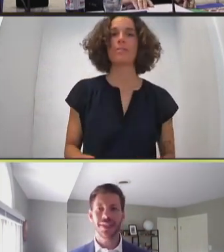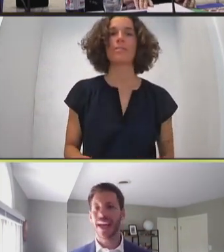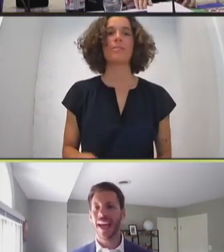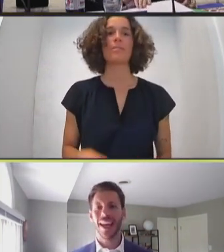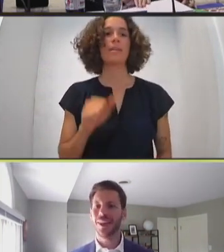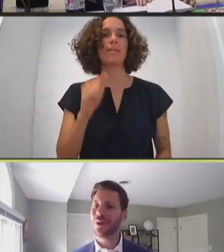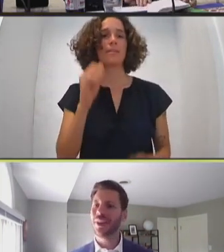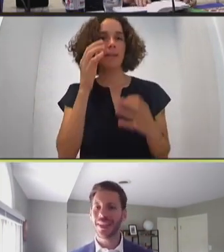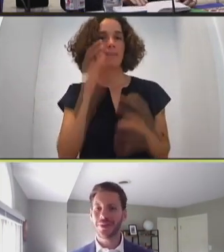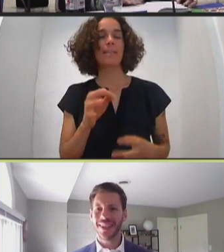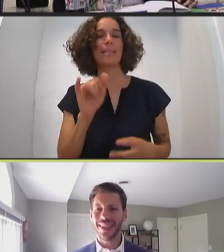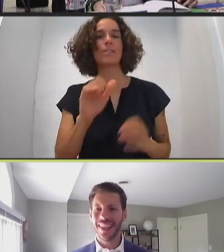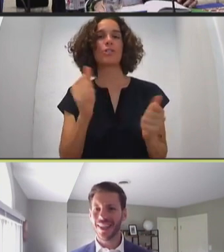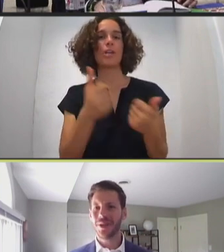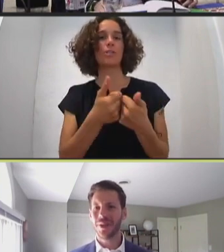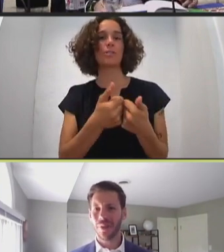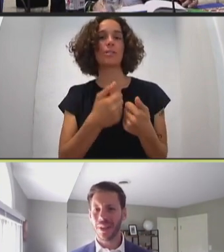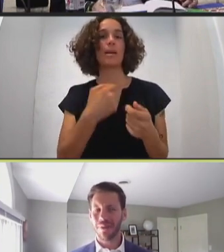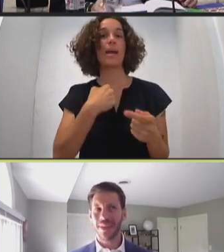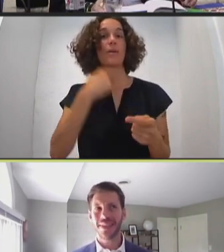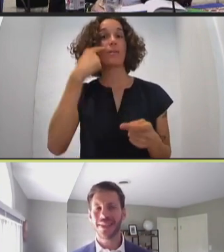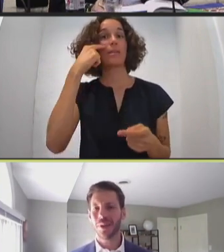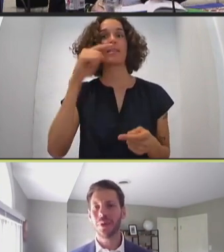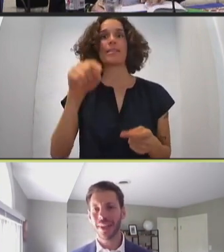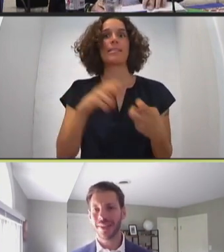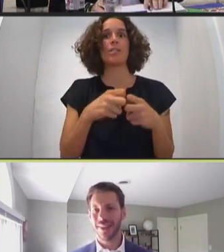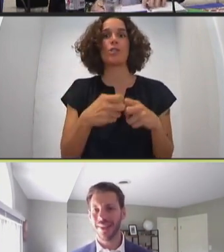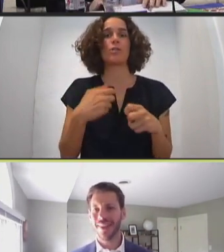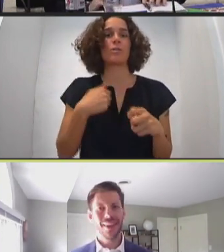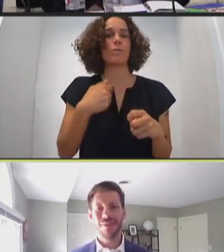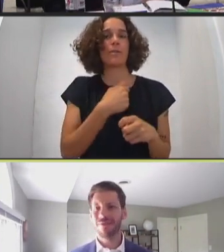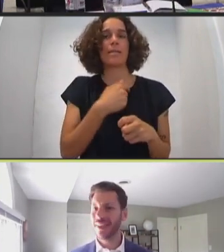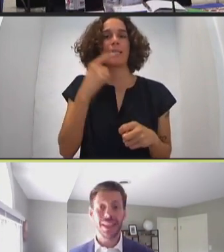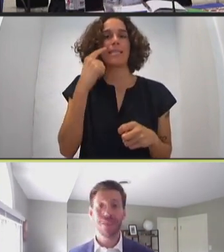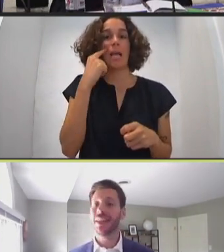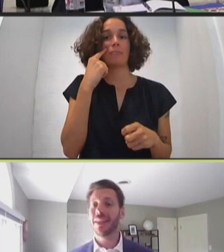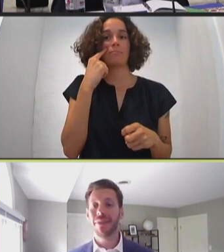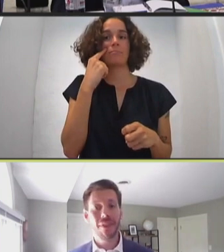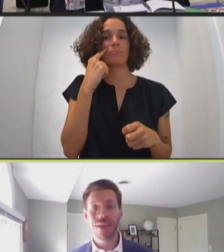because I don't think this was an issue that we necessarily predicted even five,